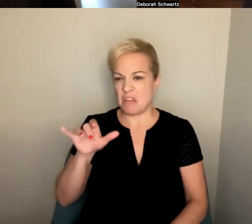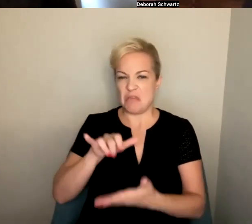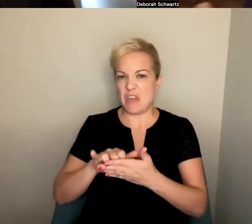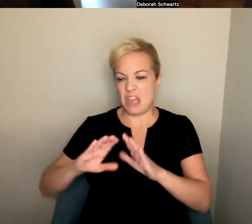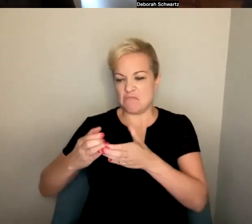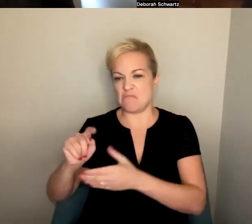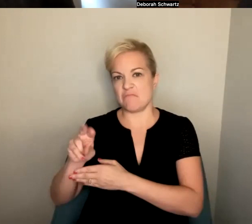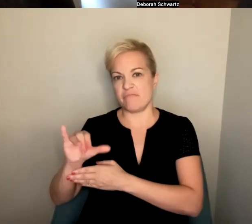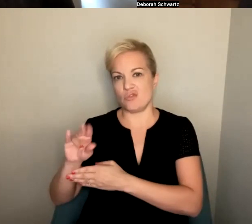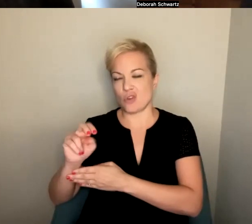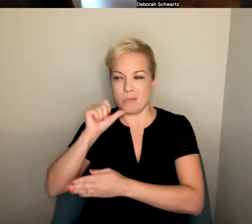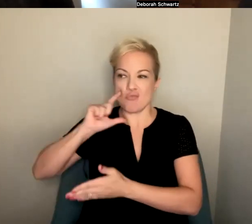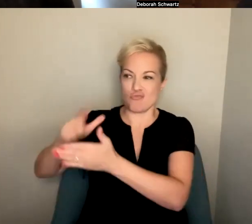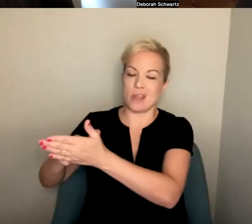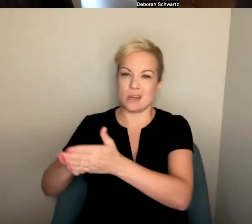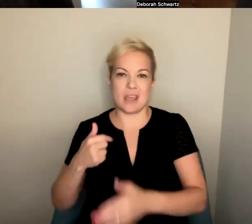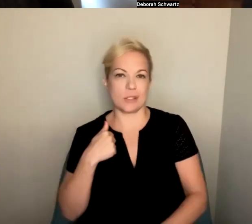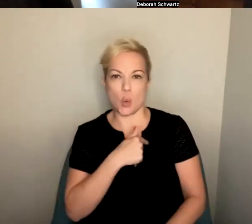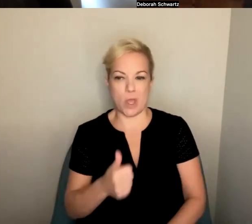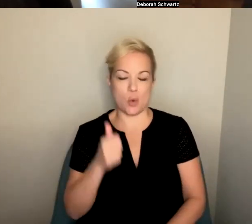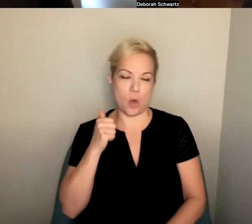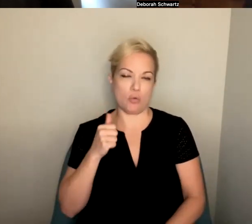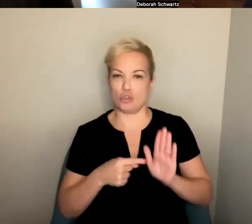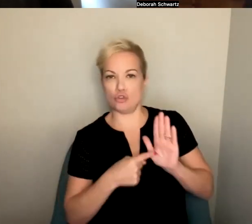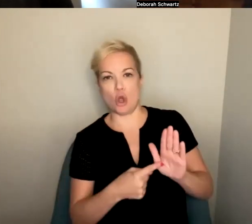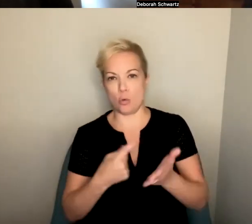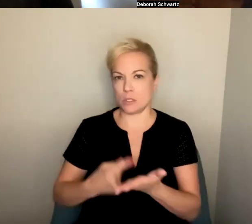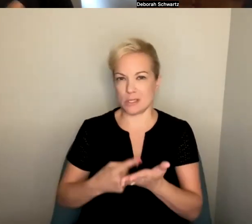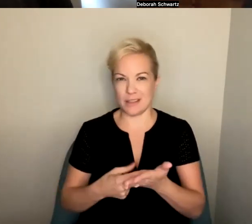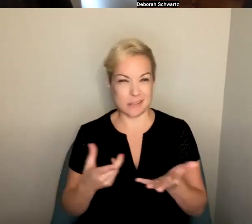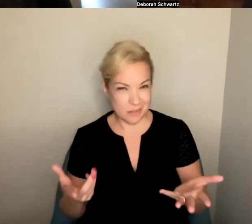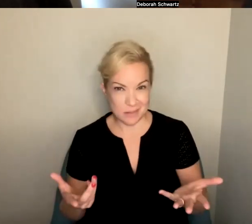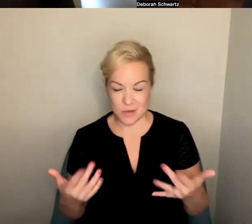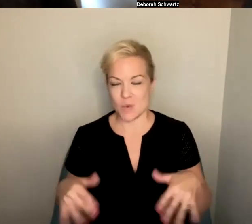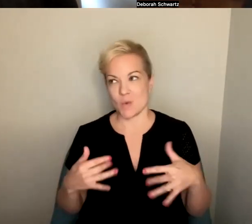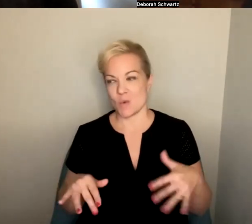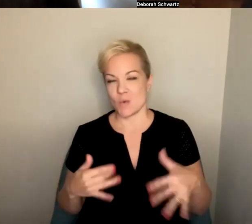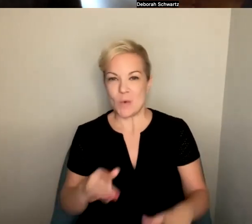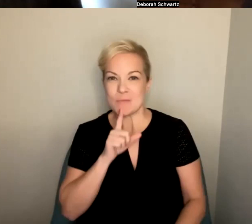it's not covered by NAGPRA that, kind of, those issues, I'm sure, come up all the time.